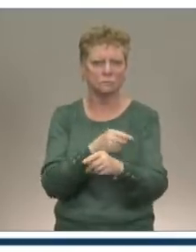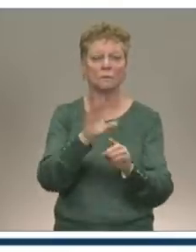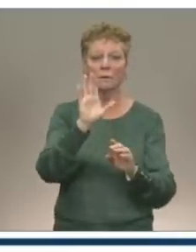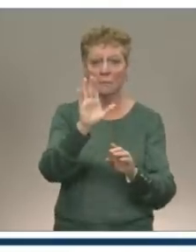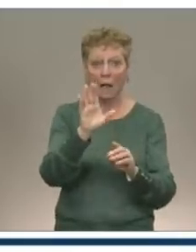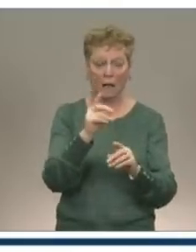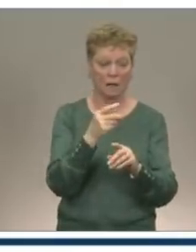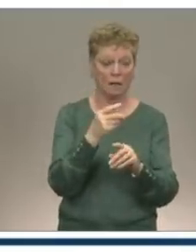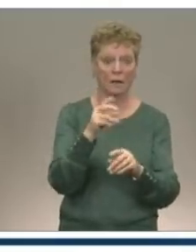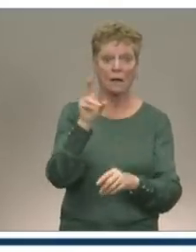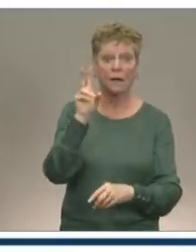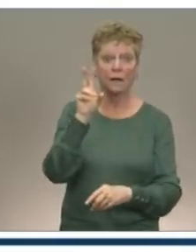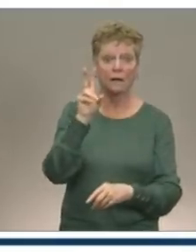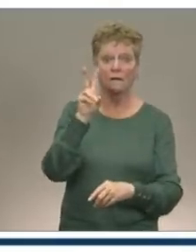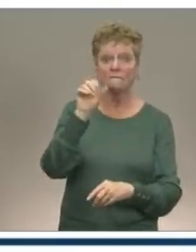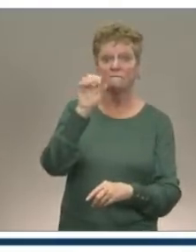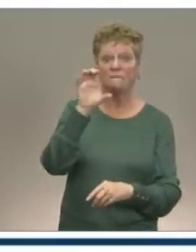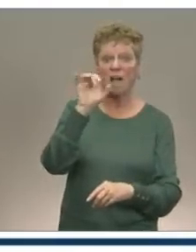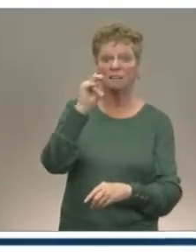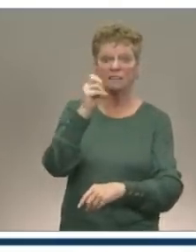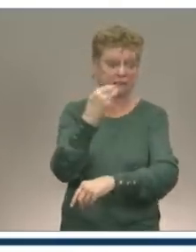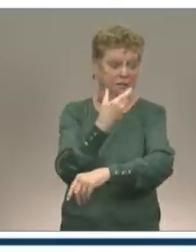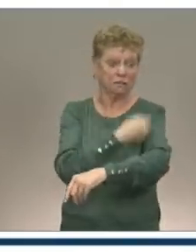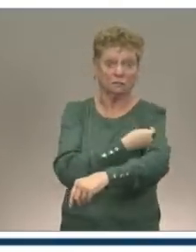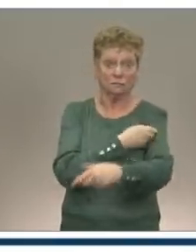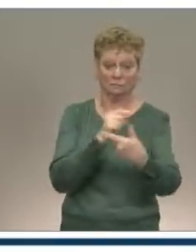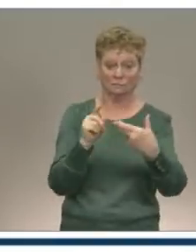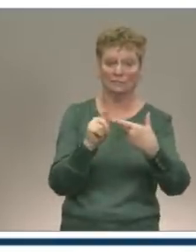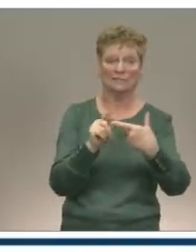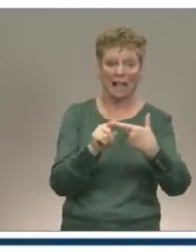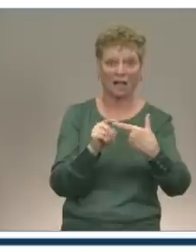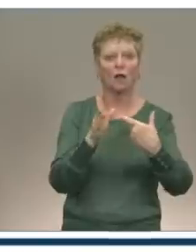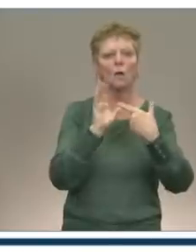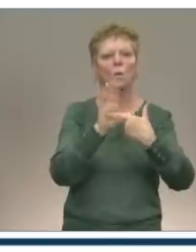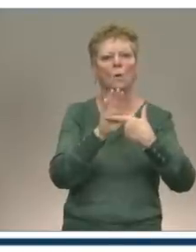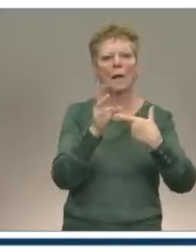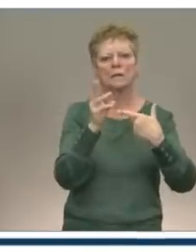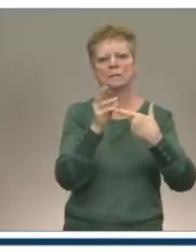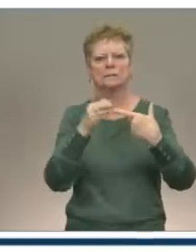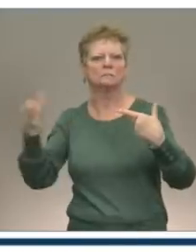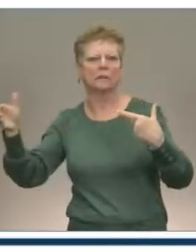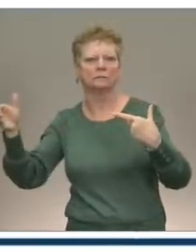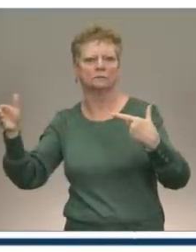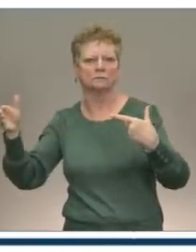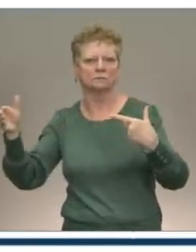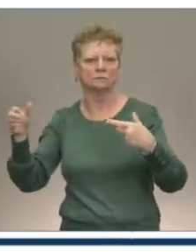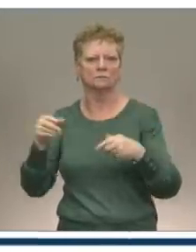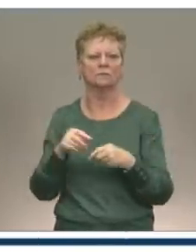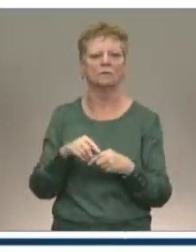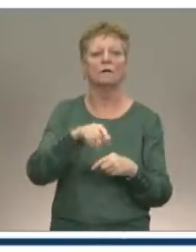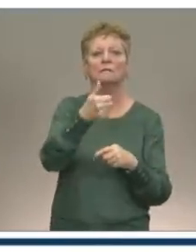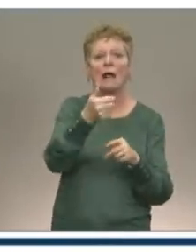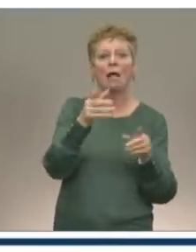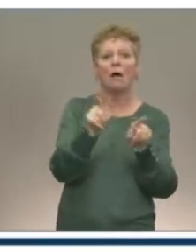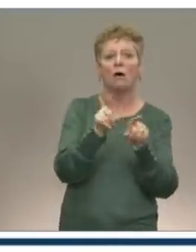nasty also supports booster doses in people age 18 to 49 years nova scotia